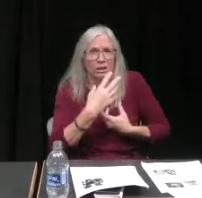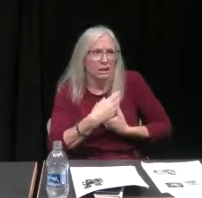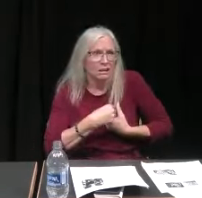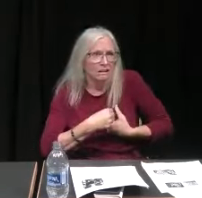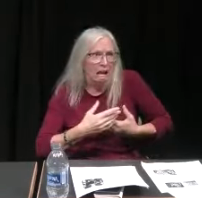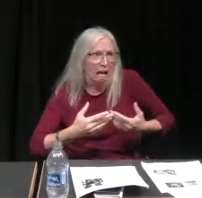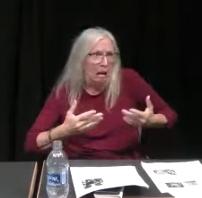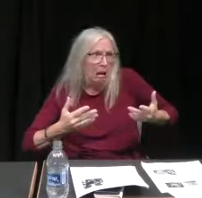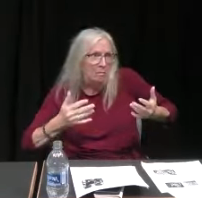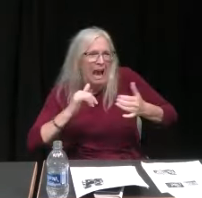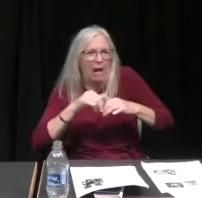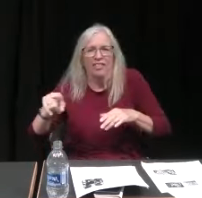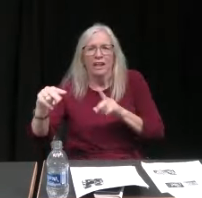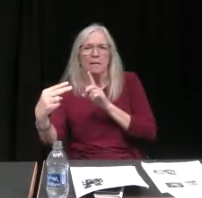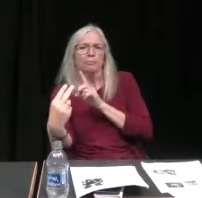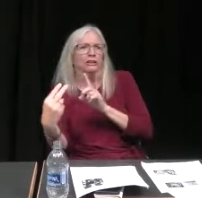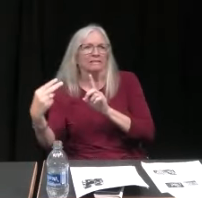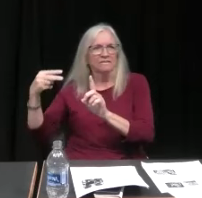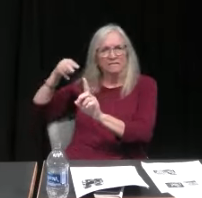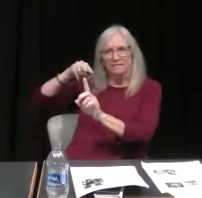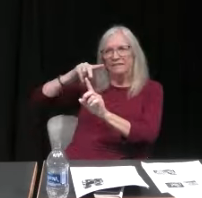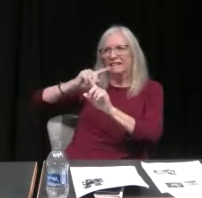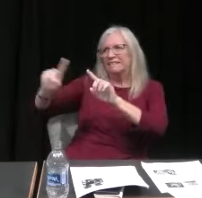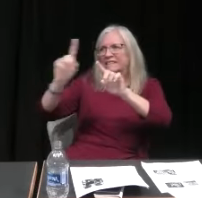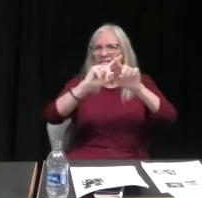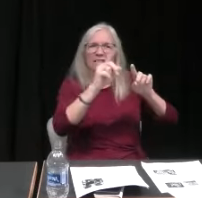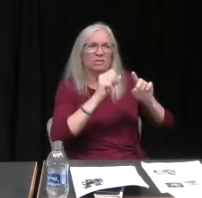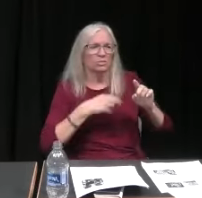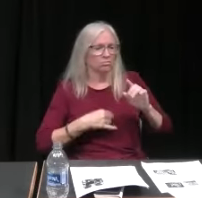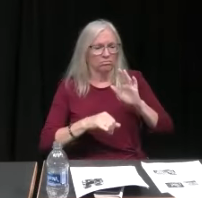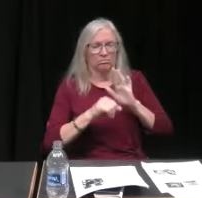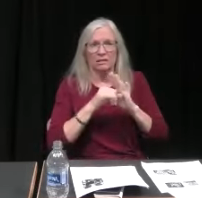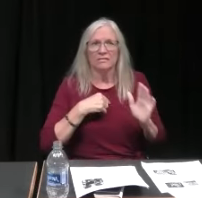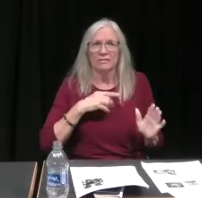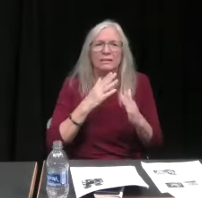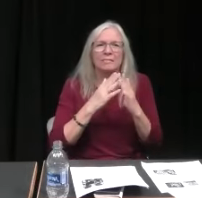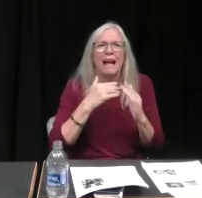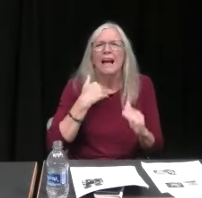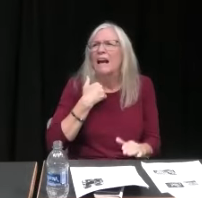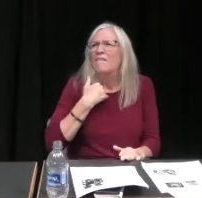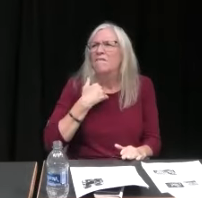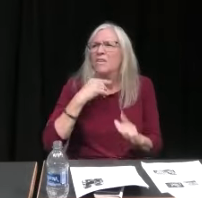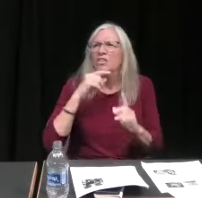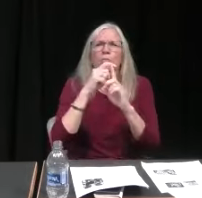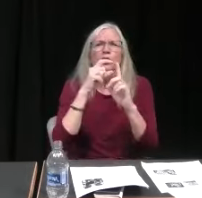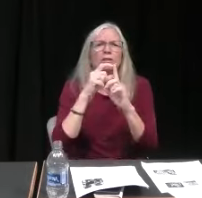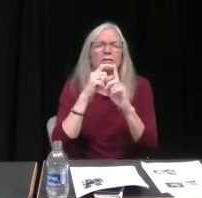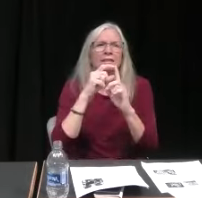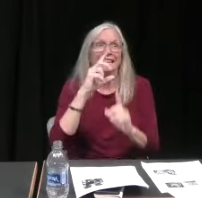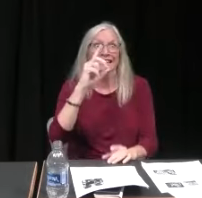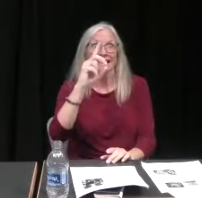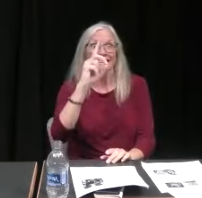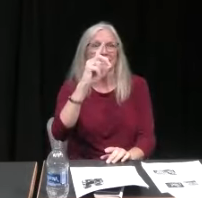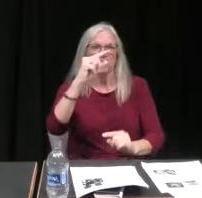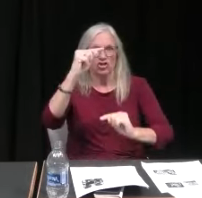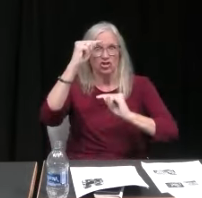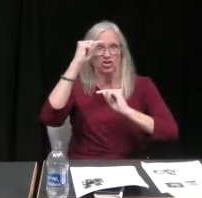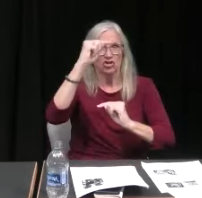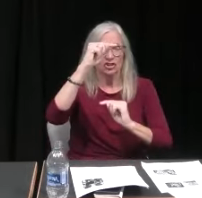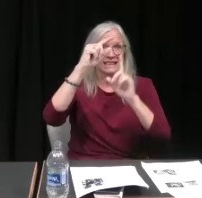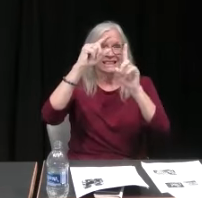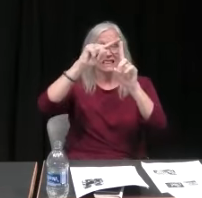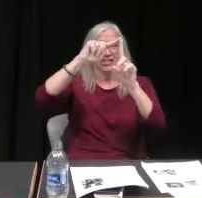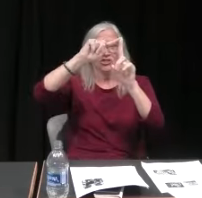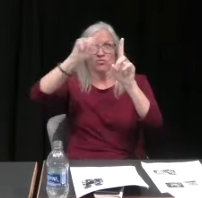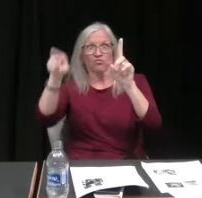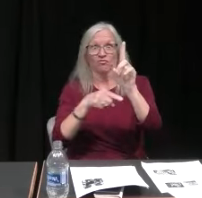family members and it's the way I express myself the way I act some people would say there's maybe